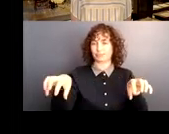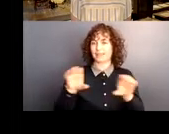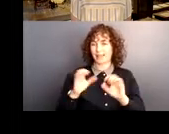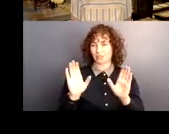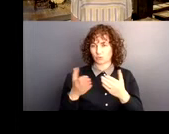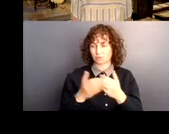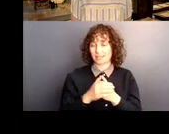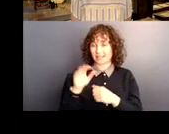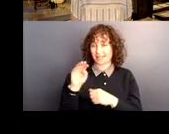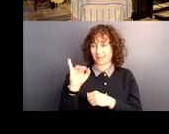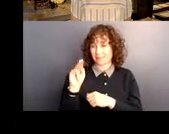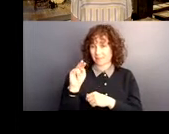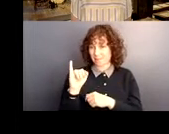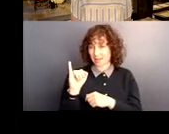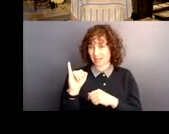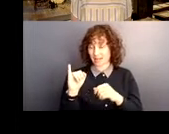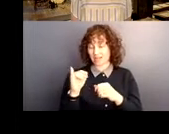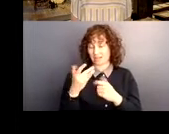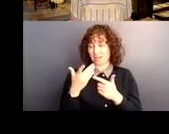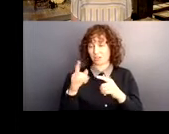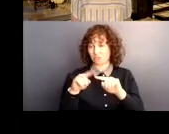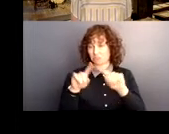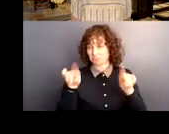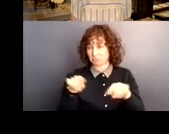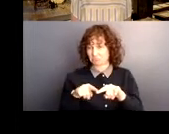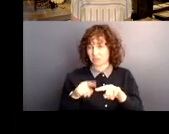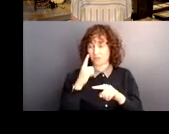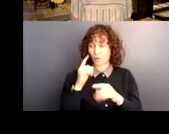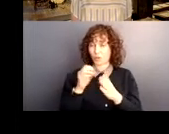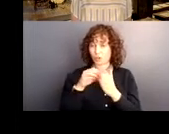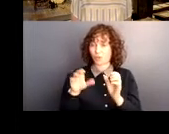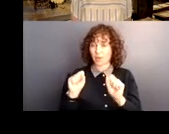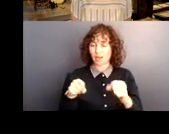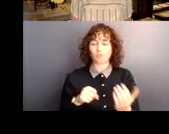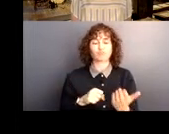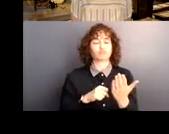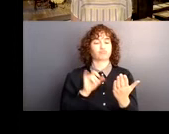into plastic sleeves for durability which allows students to work without interruption When they need a resource.